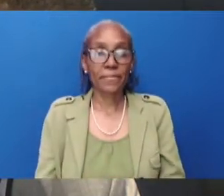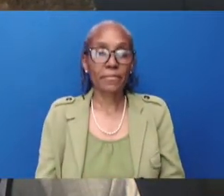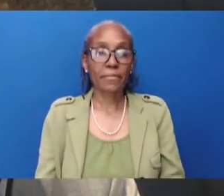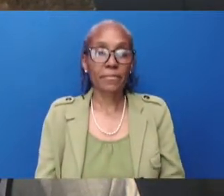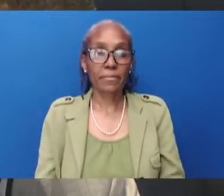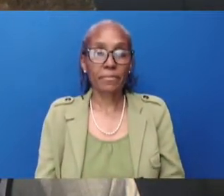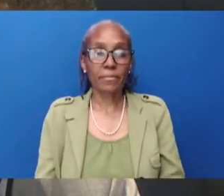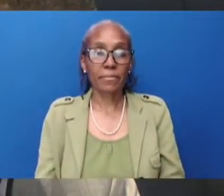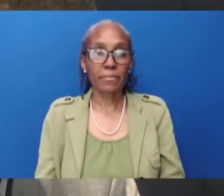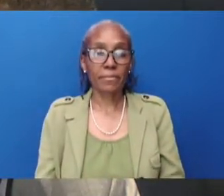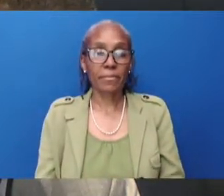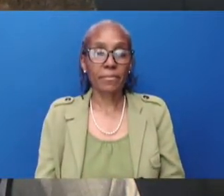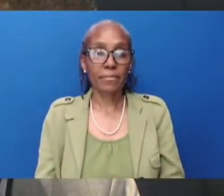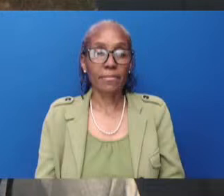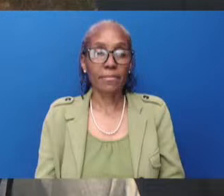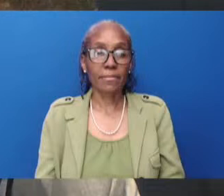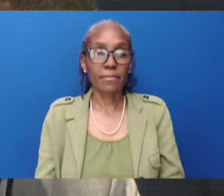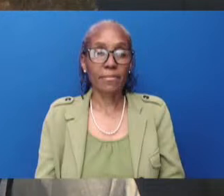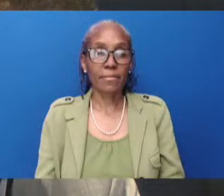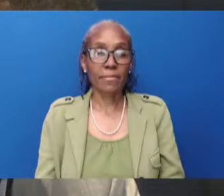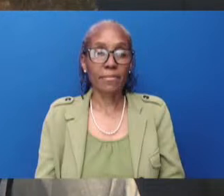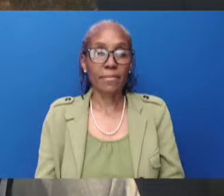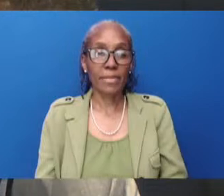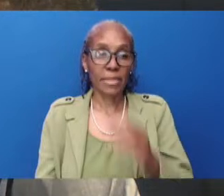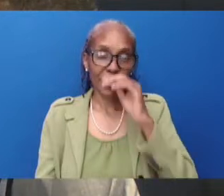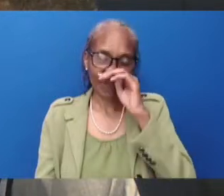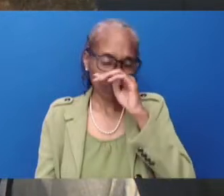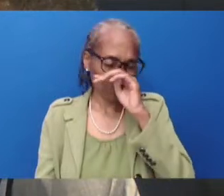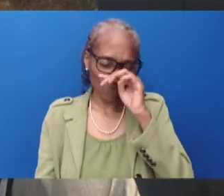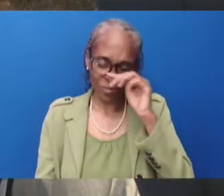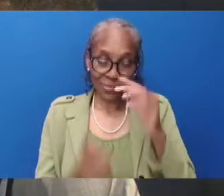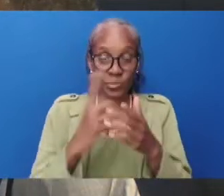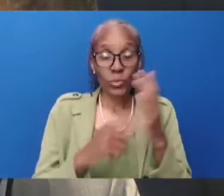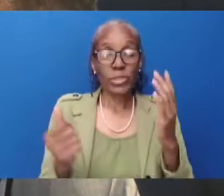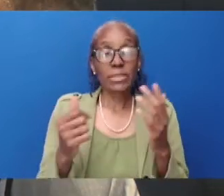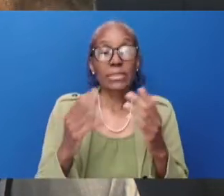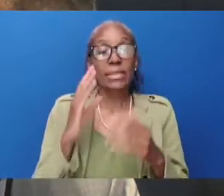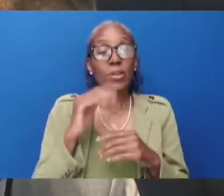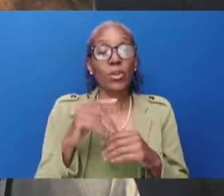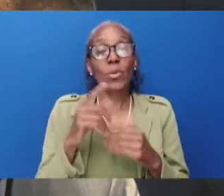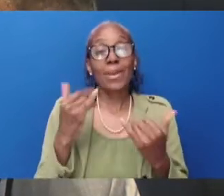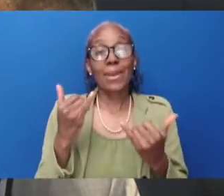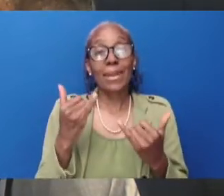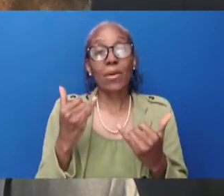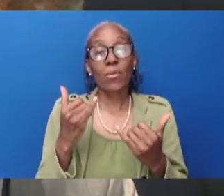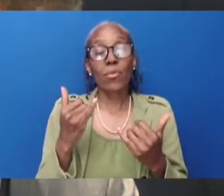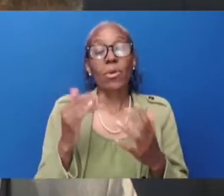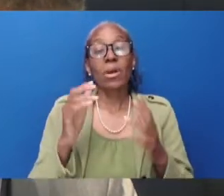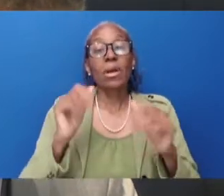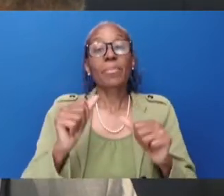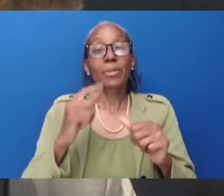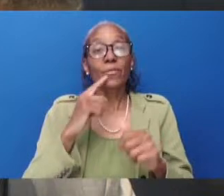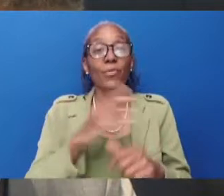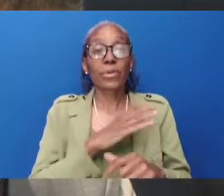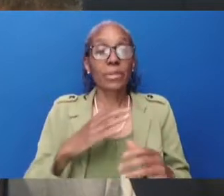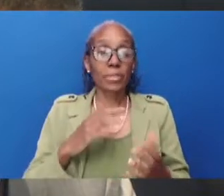BUT THAT HAS SINCE BEEN REMOVED.